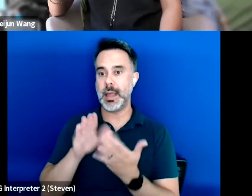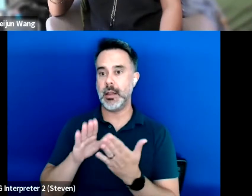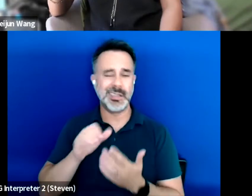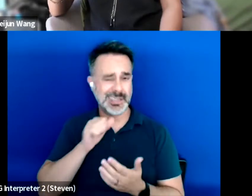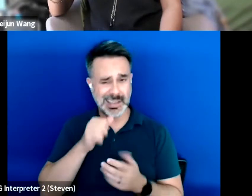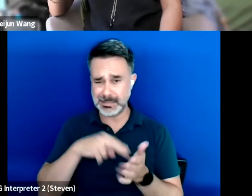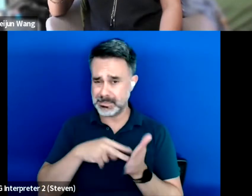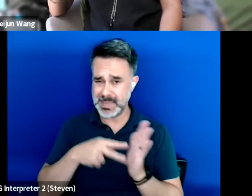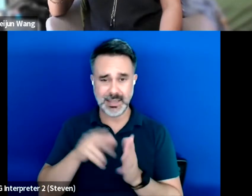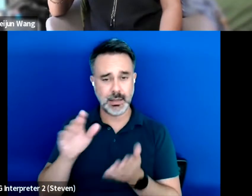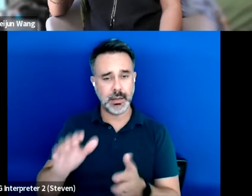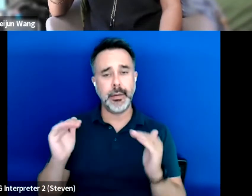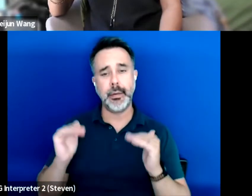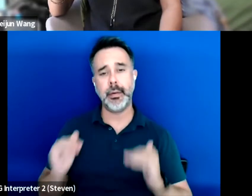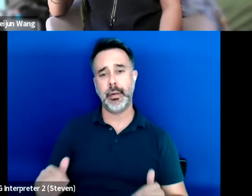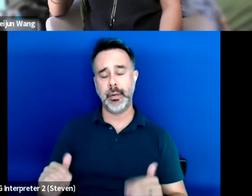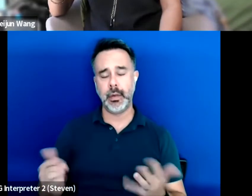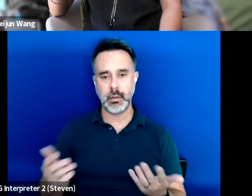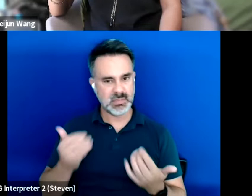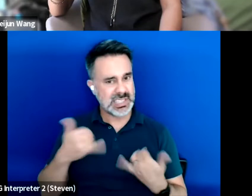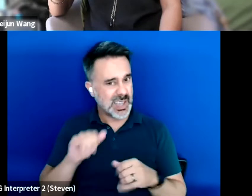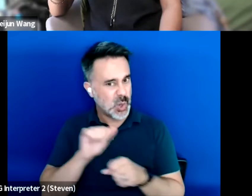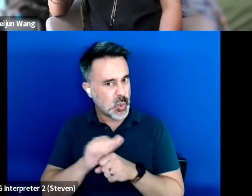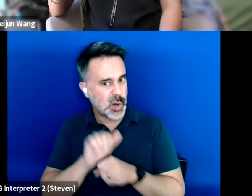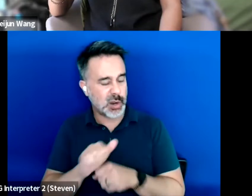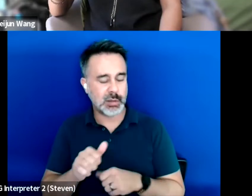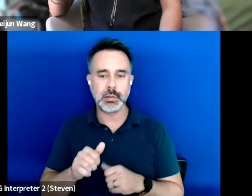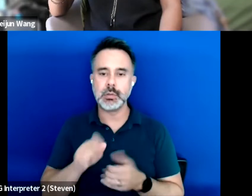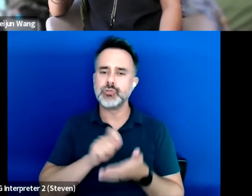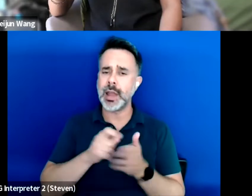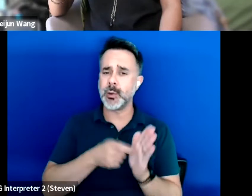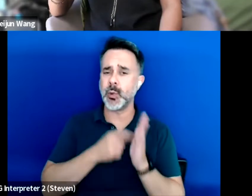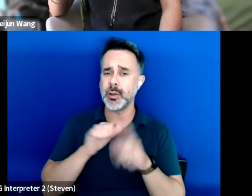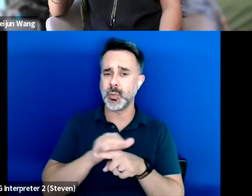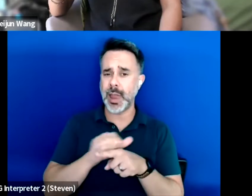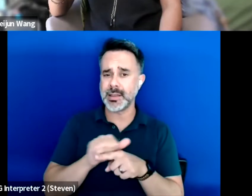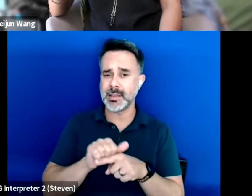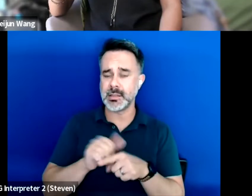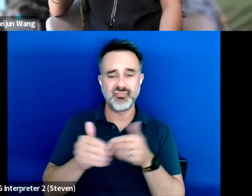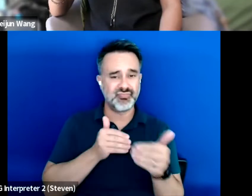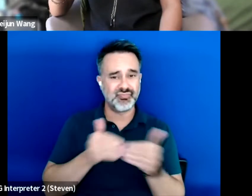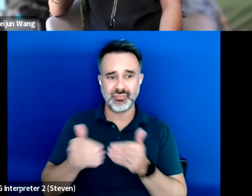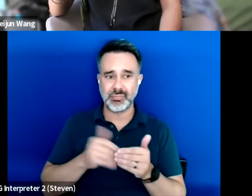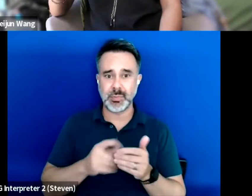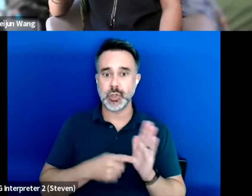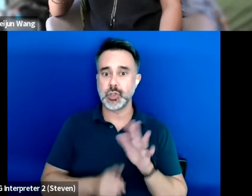and inhabiting this watery sack of bones, informs how, when, and why I write.